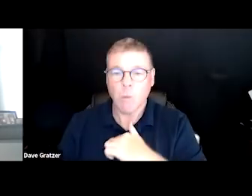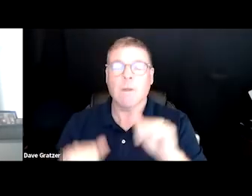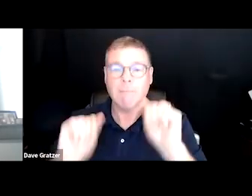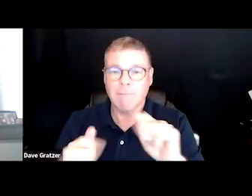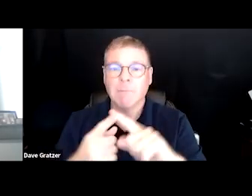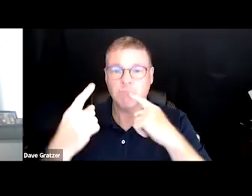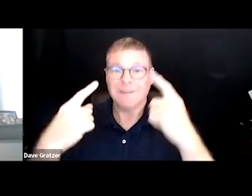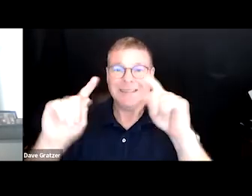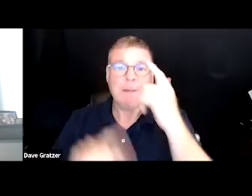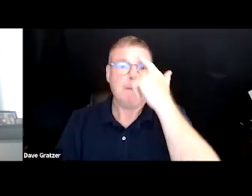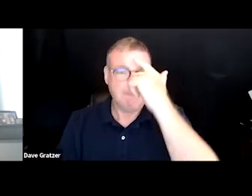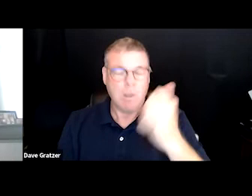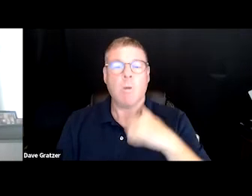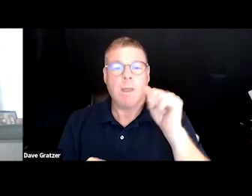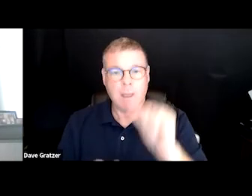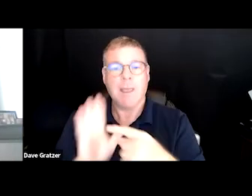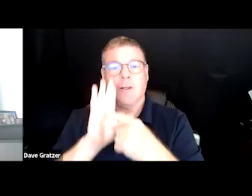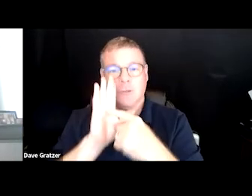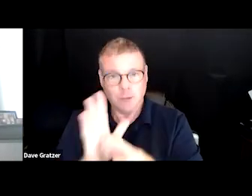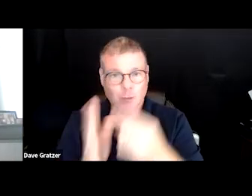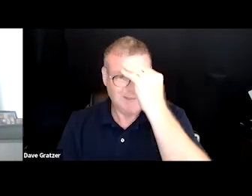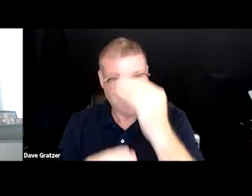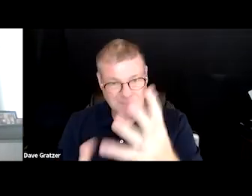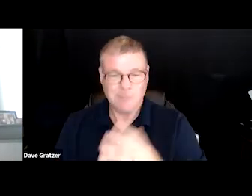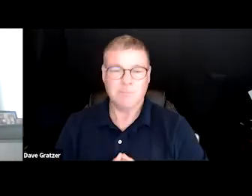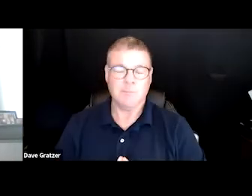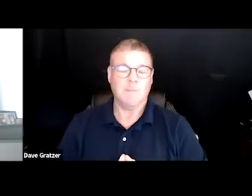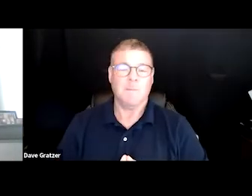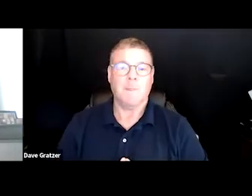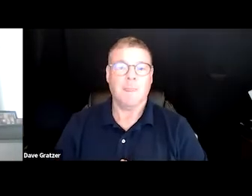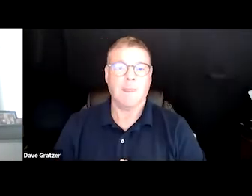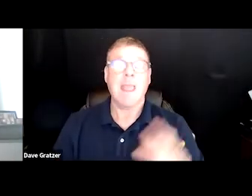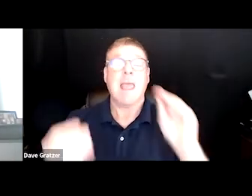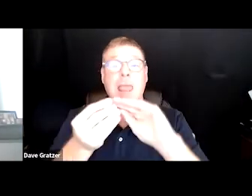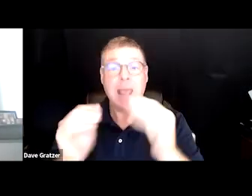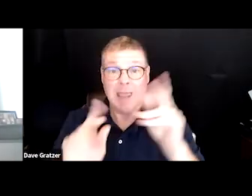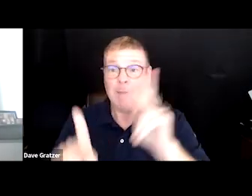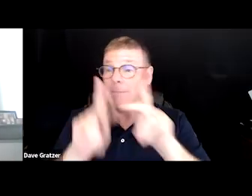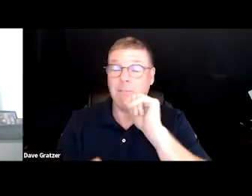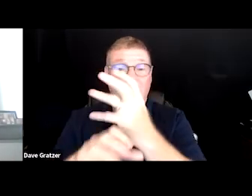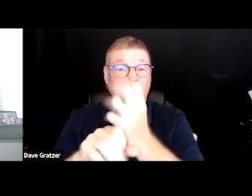because of the fact that we could reflect this in our data. We know that it's the number of people who aren't receiving scripts and needing,